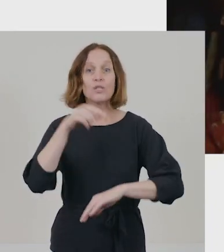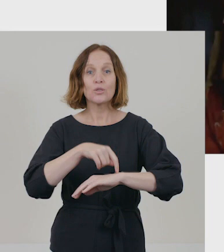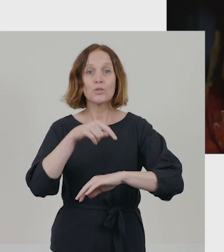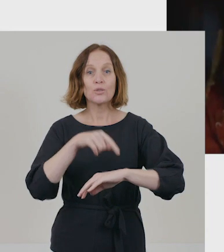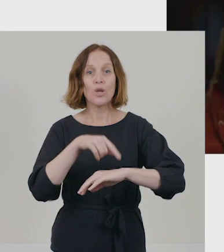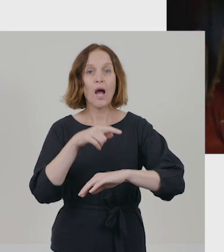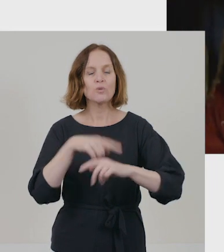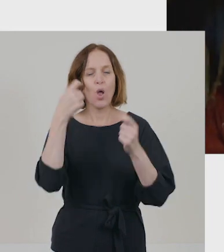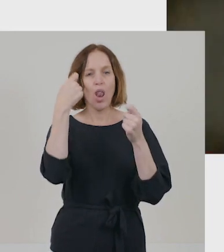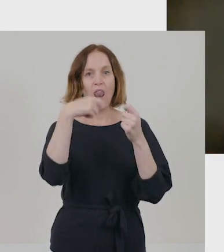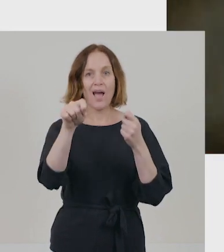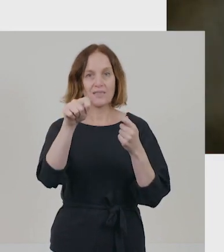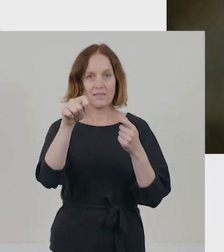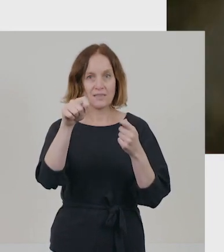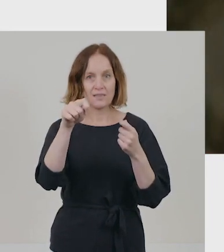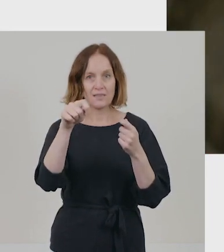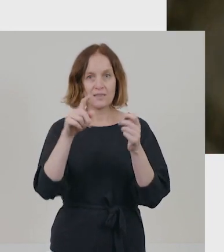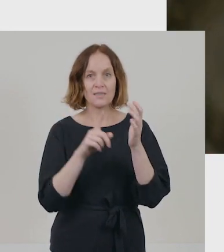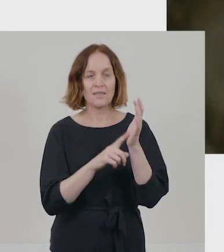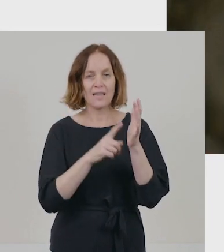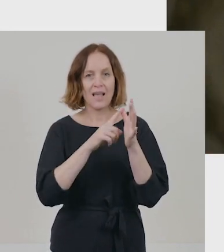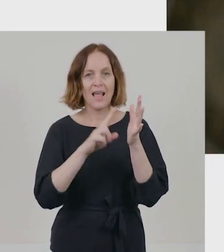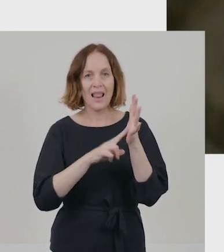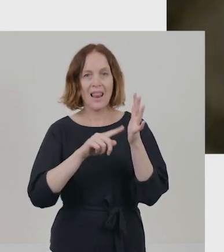It's time to light your lanterns, brought to you by Muller and Wong.